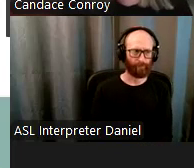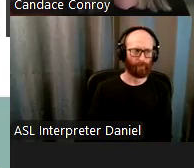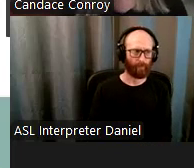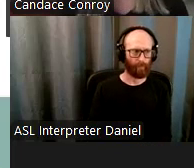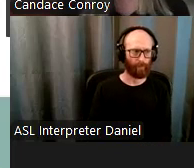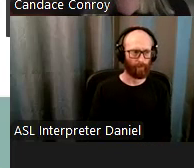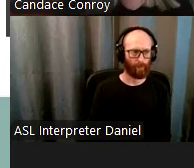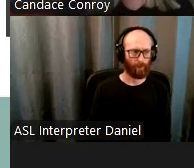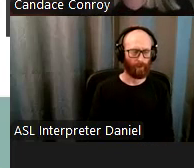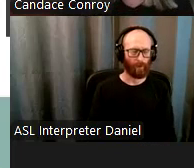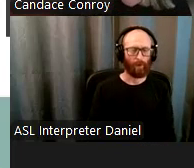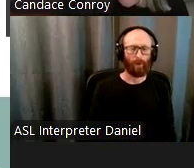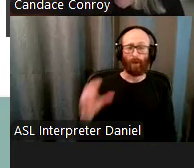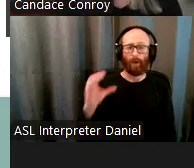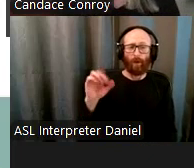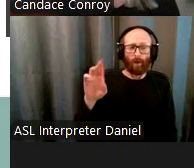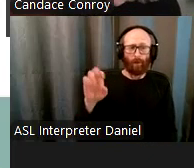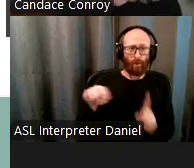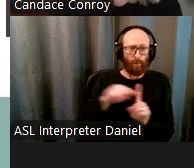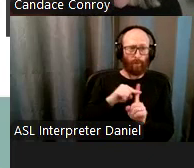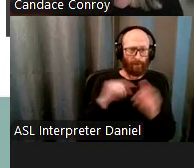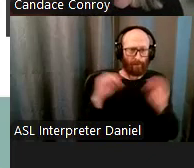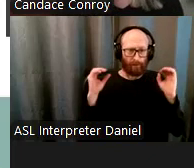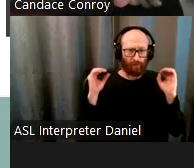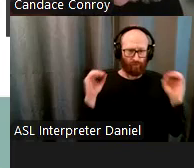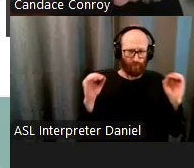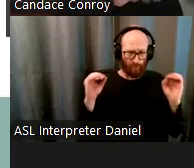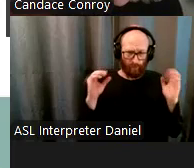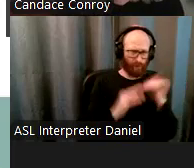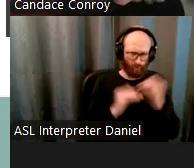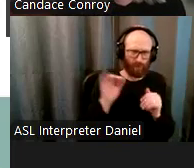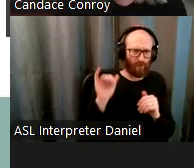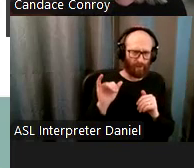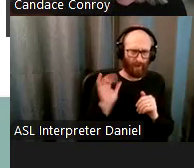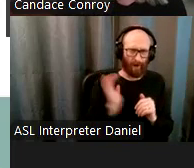So Core Plus Construction, our frameworks, the instructional materials, our